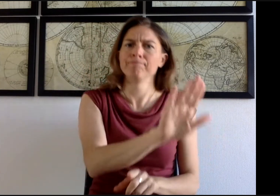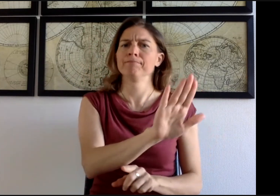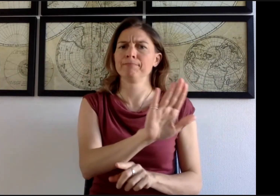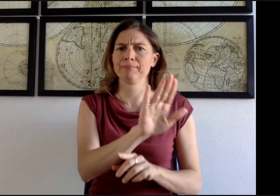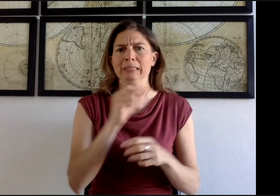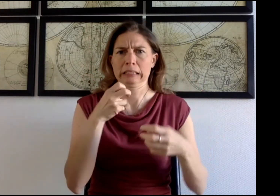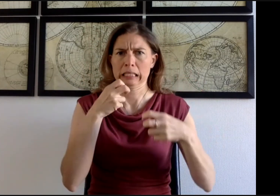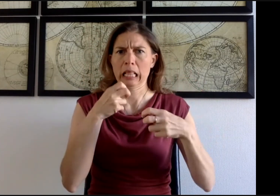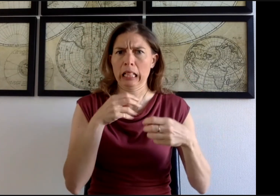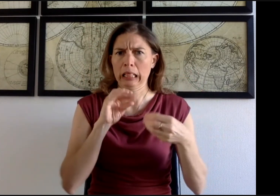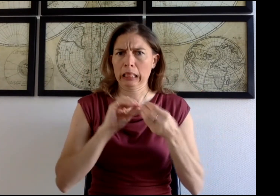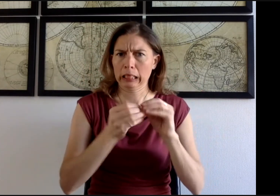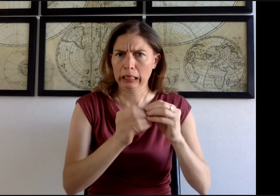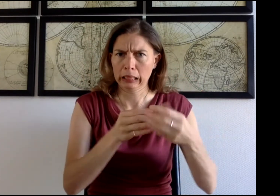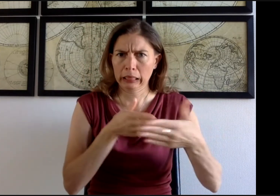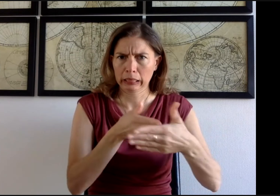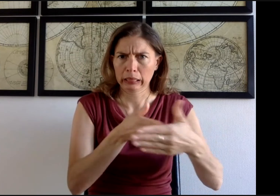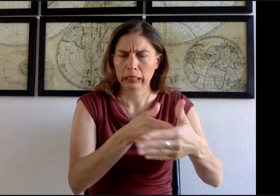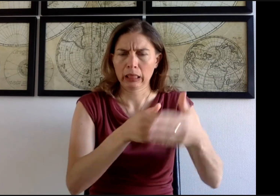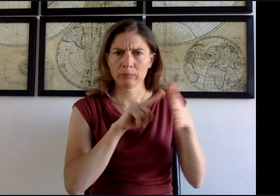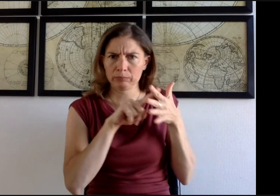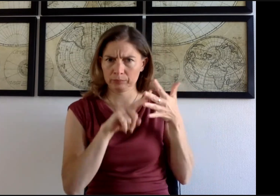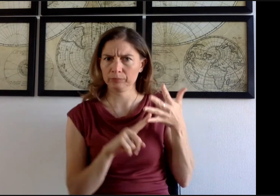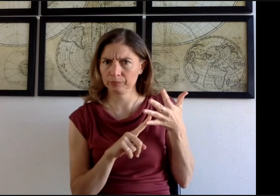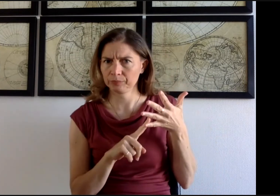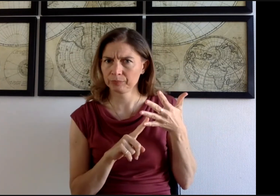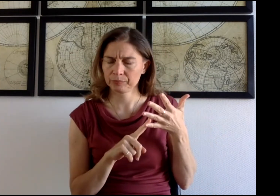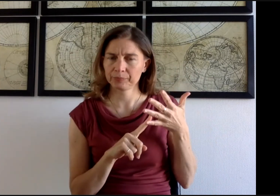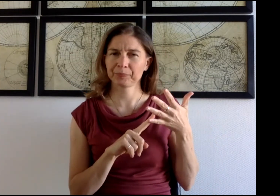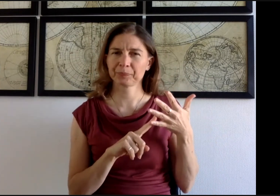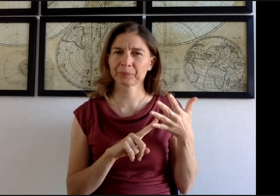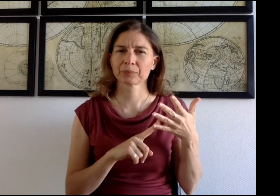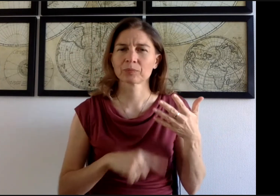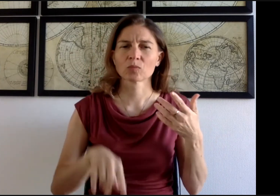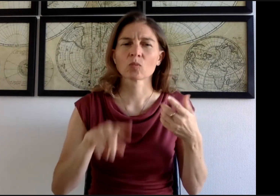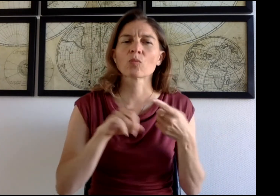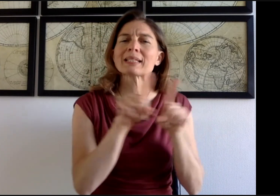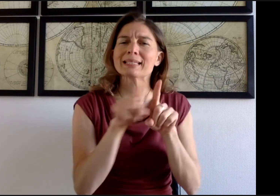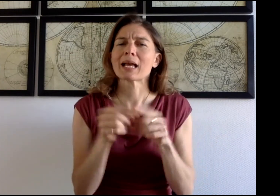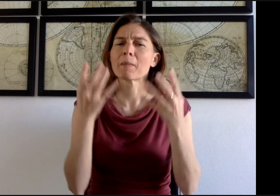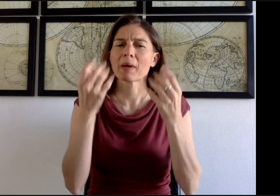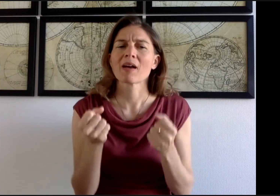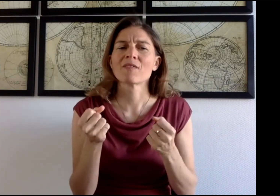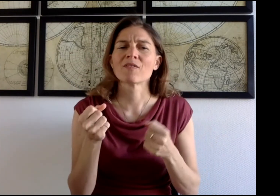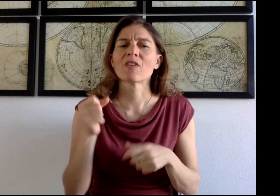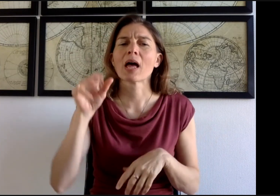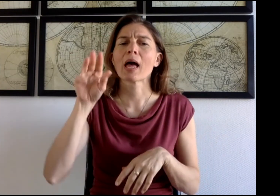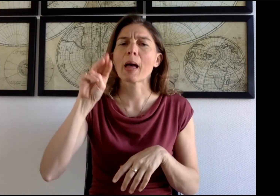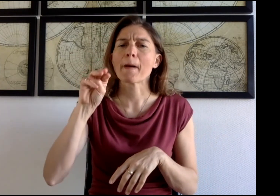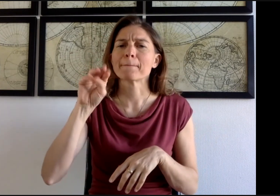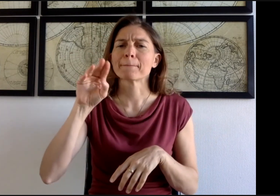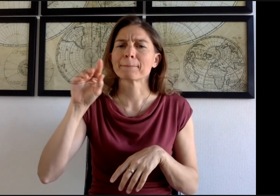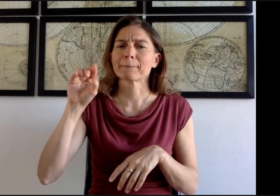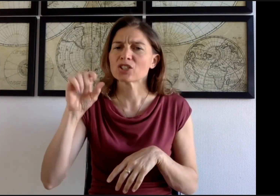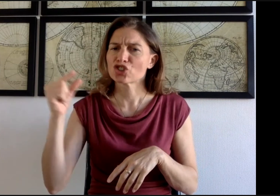My intervention will be based on a MAG statement, we did the seventh of April, so a couple of days ago.